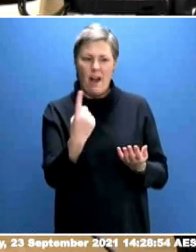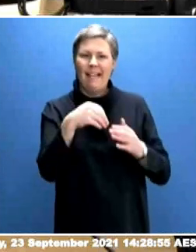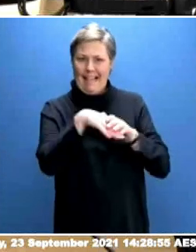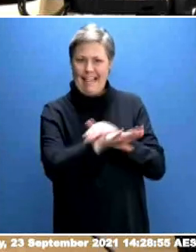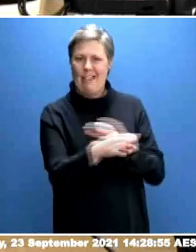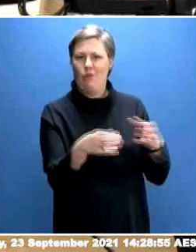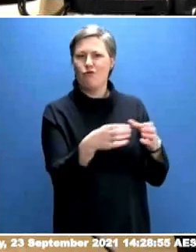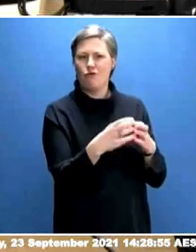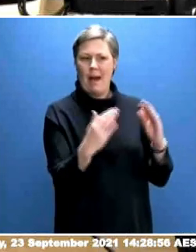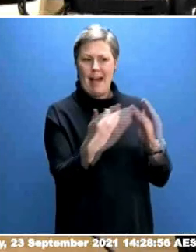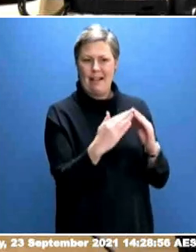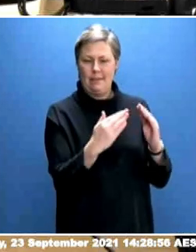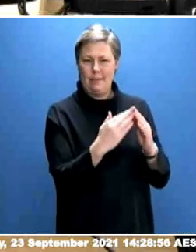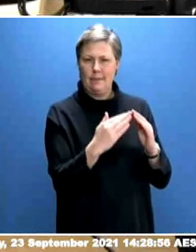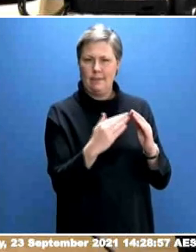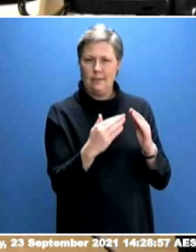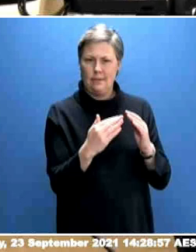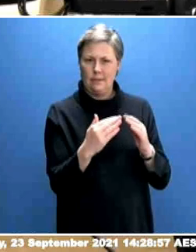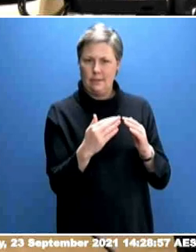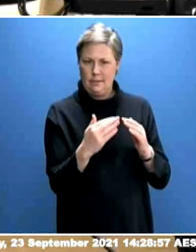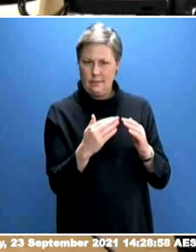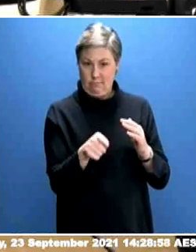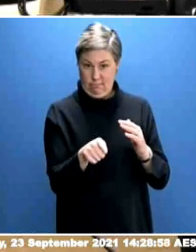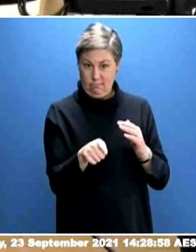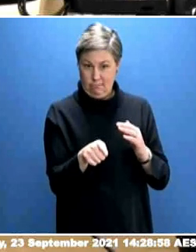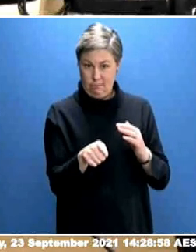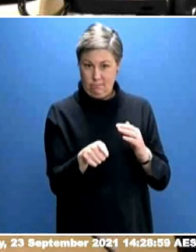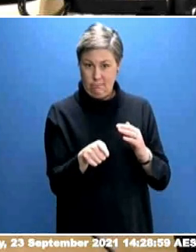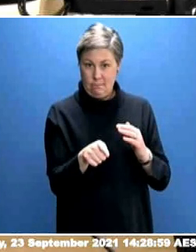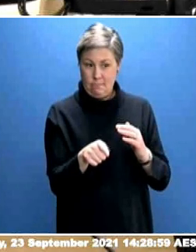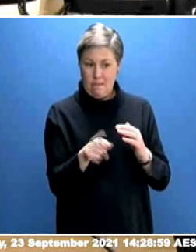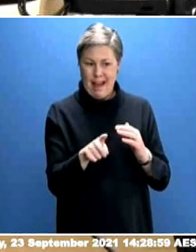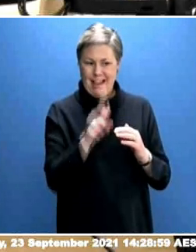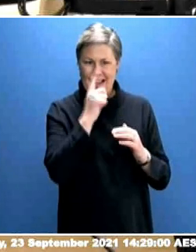already, I take it you mean a residential care placement that could continue?